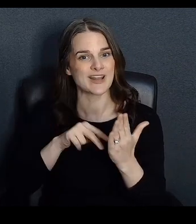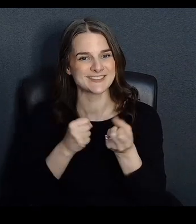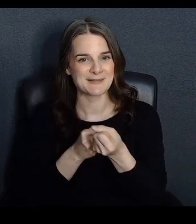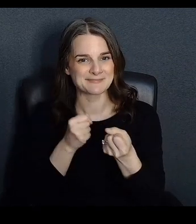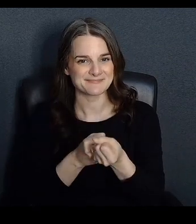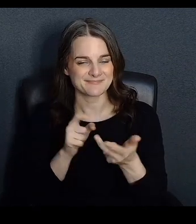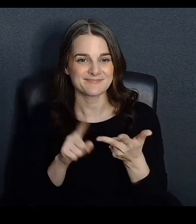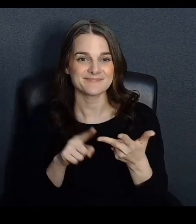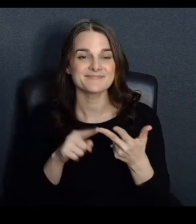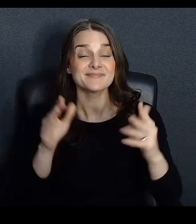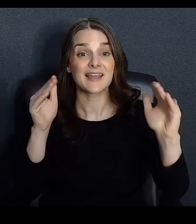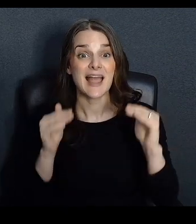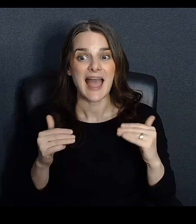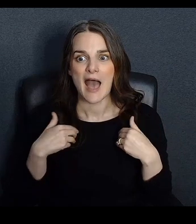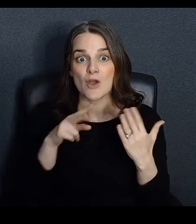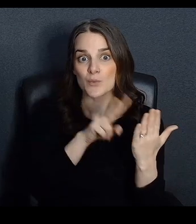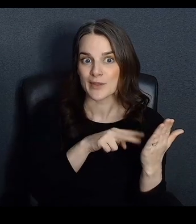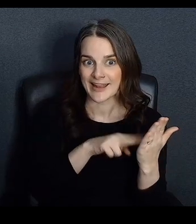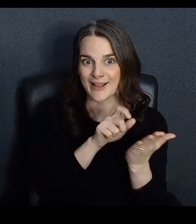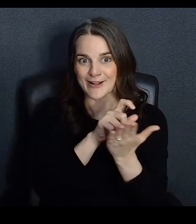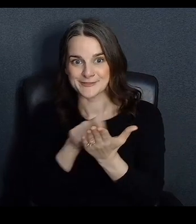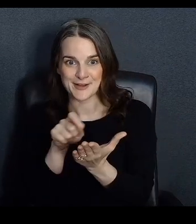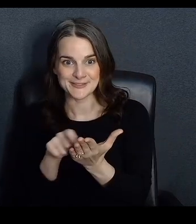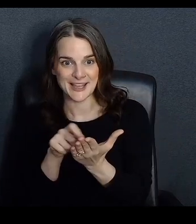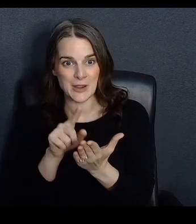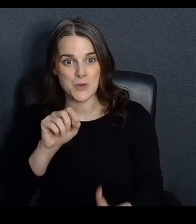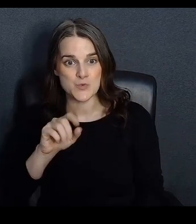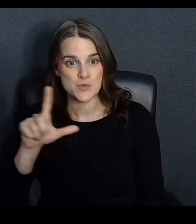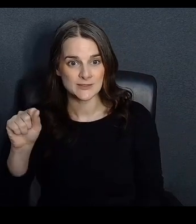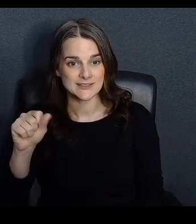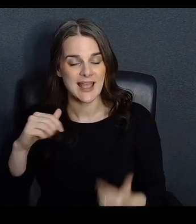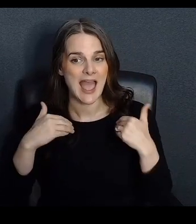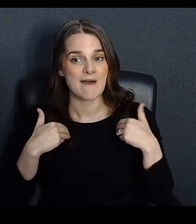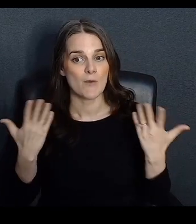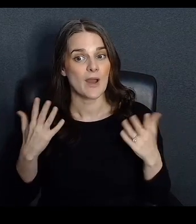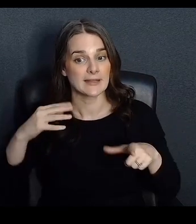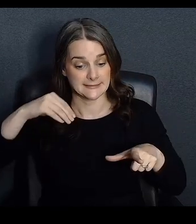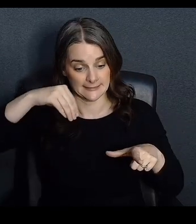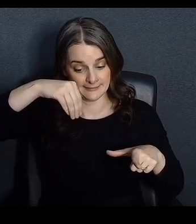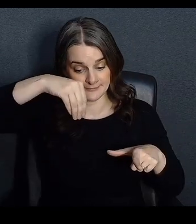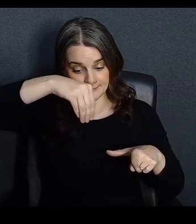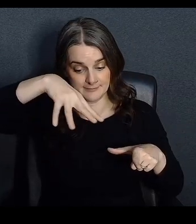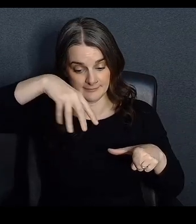And reading and note taking tools. So on this slide, we have a picture of a scanning stand that you could use, for instance,